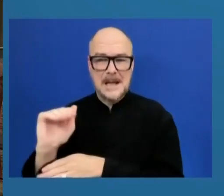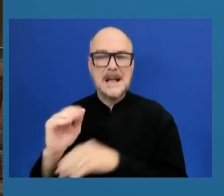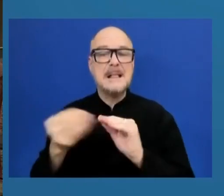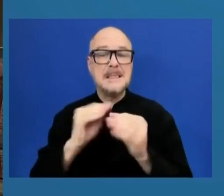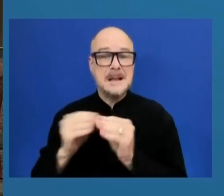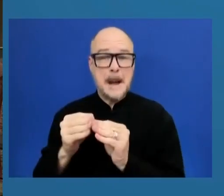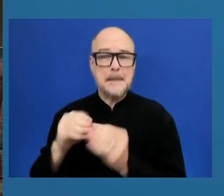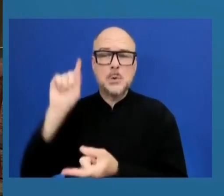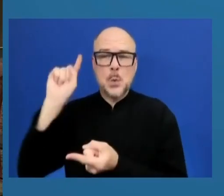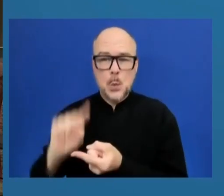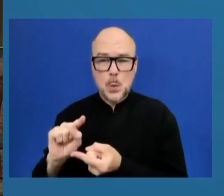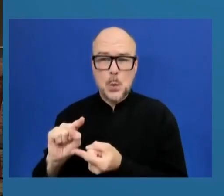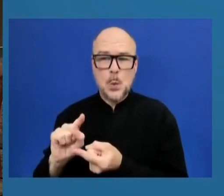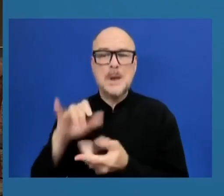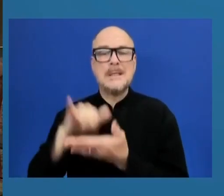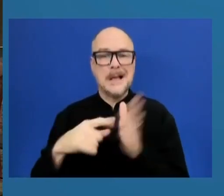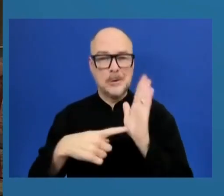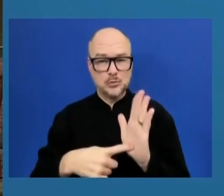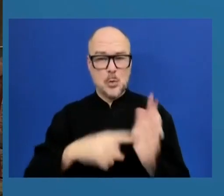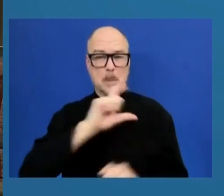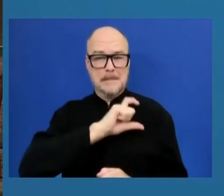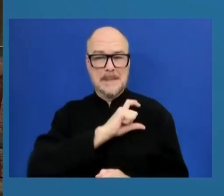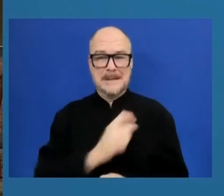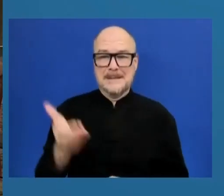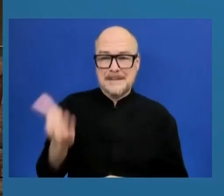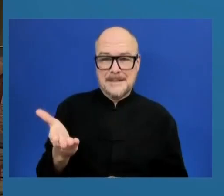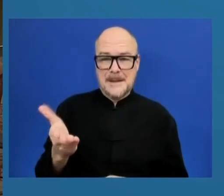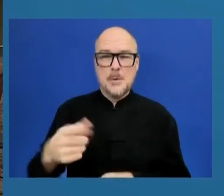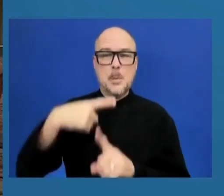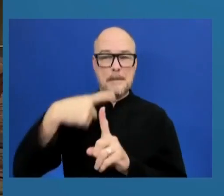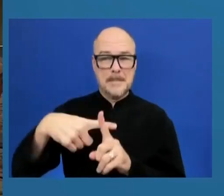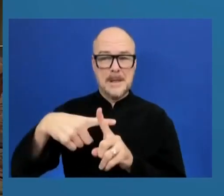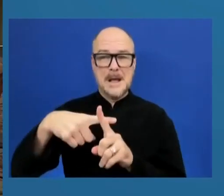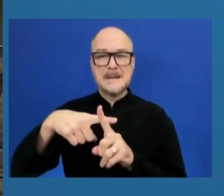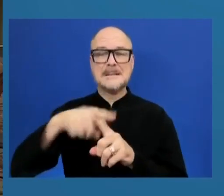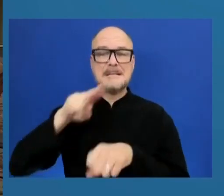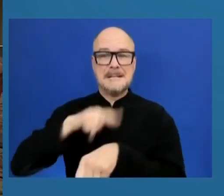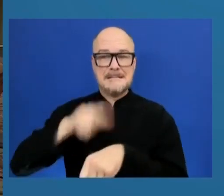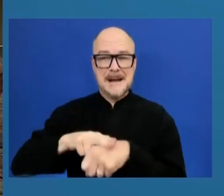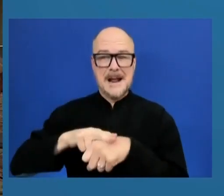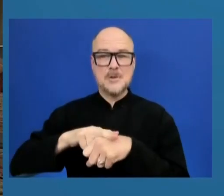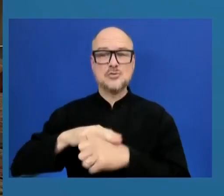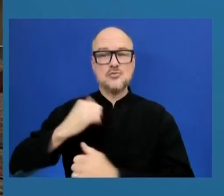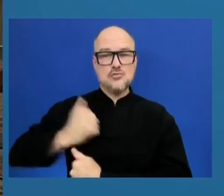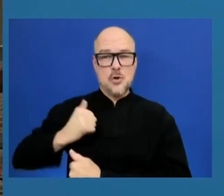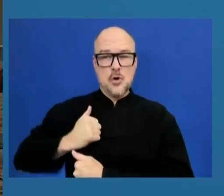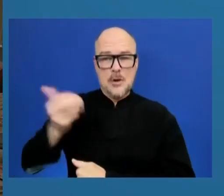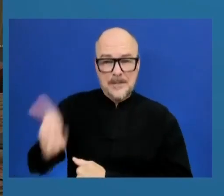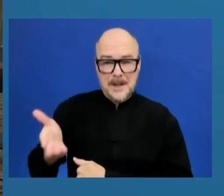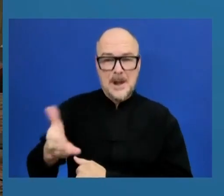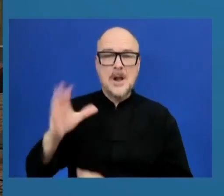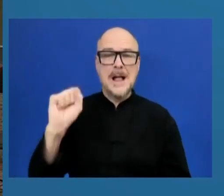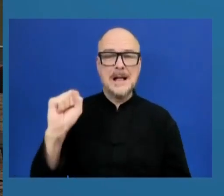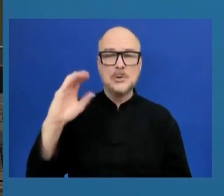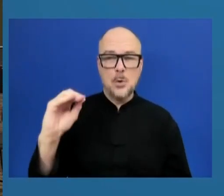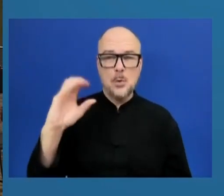that presence of law enforcement in addition to the National Guard who've been down there. And our SOS teams are people trying to help those who,